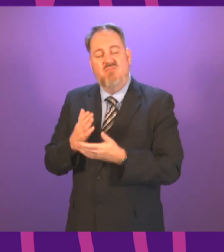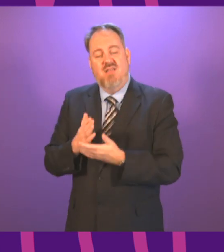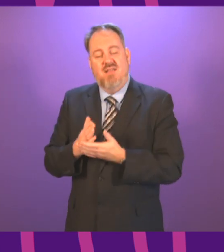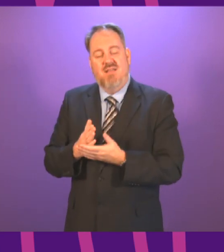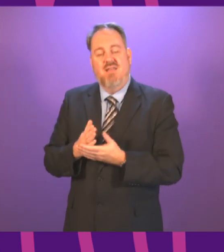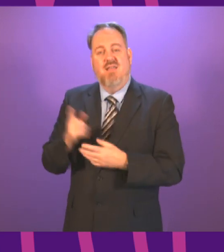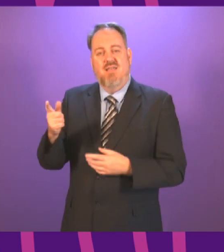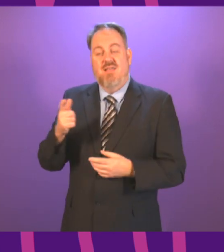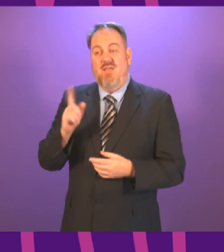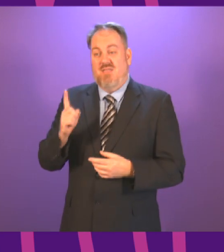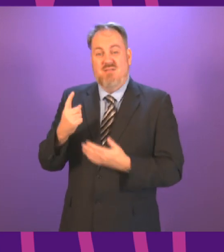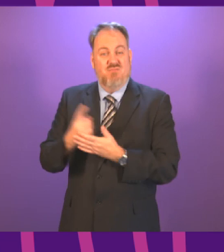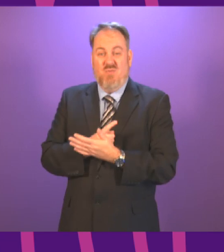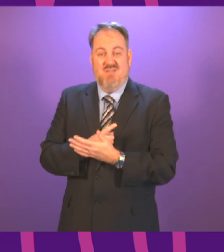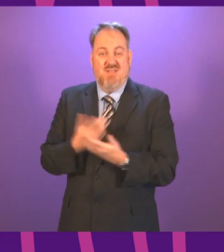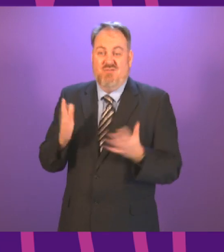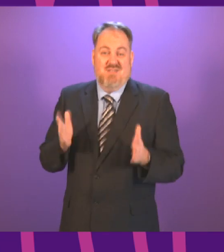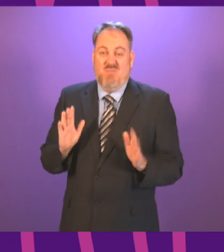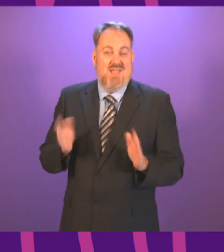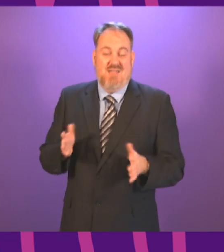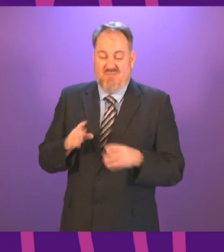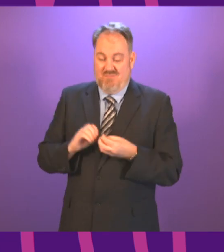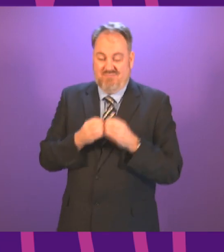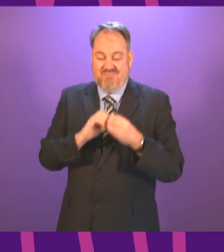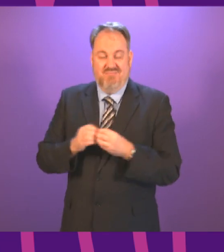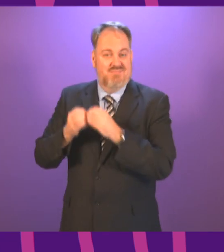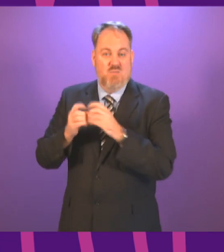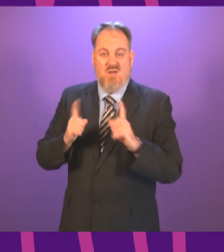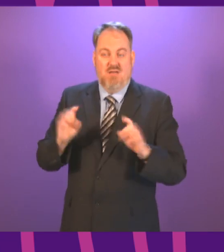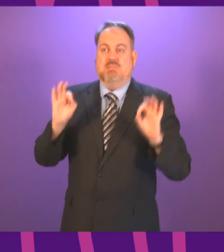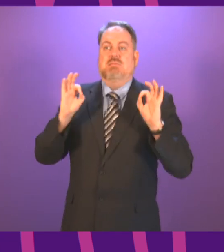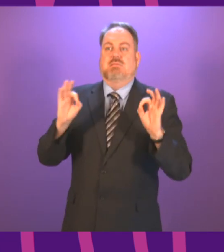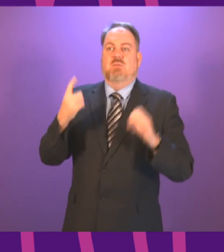those apparent inconsistencies are just the trade-offs that we require to make in order